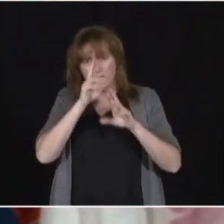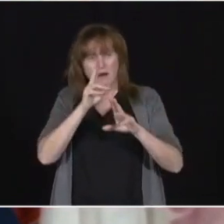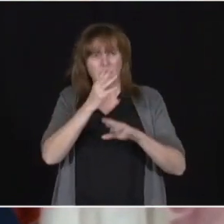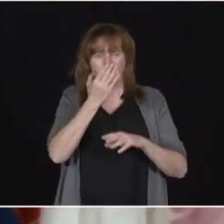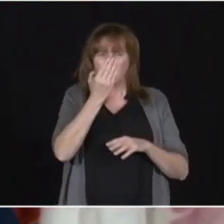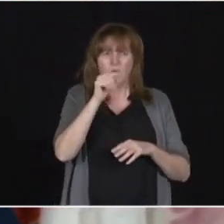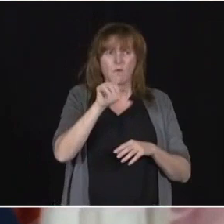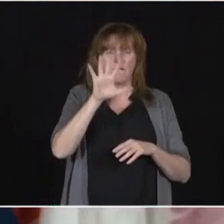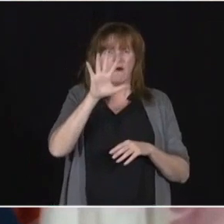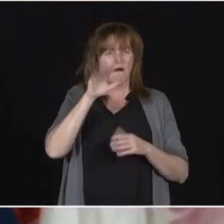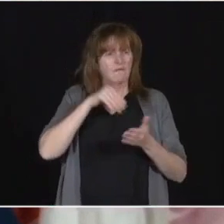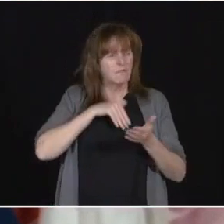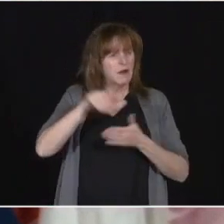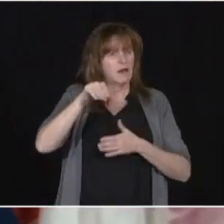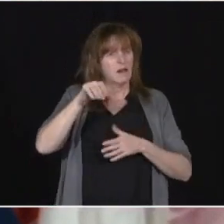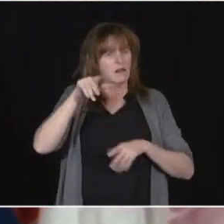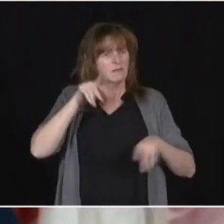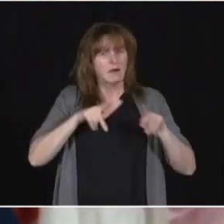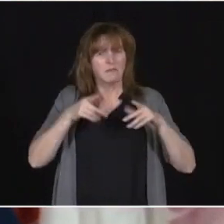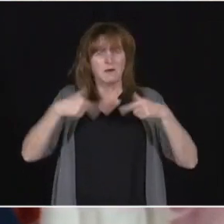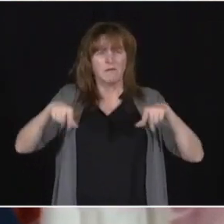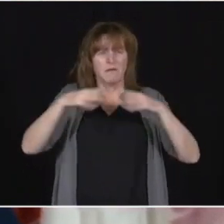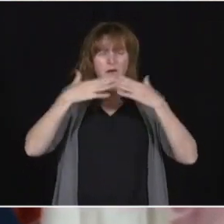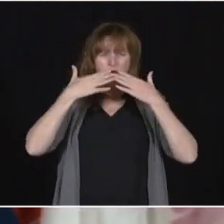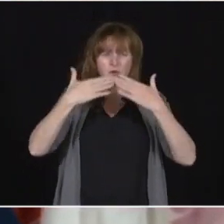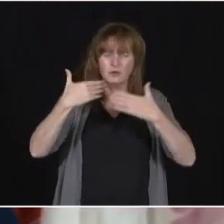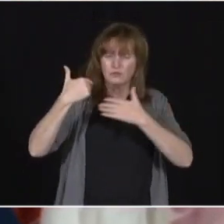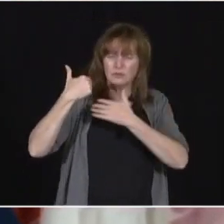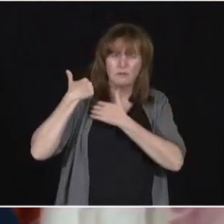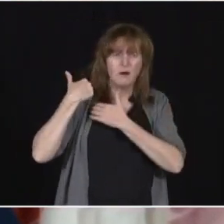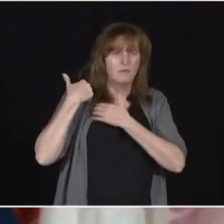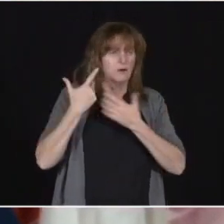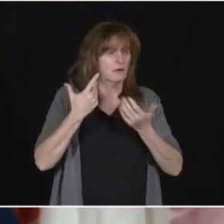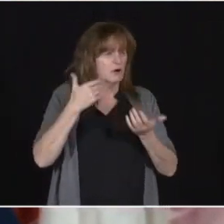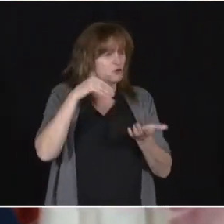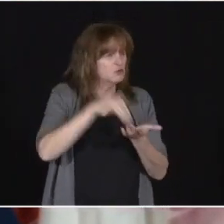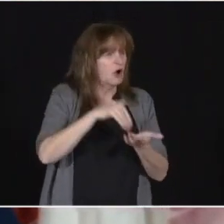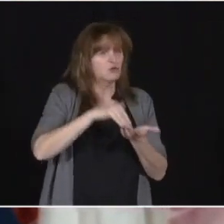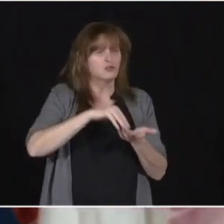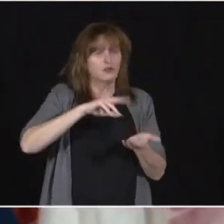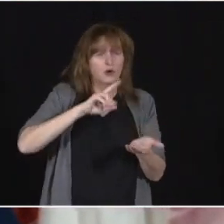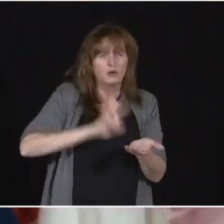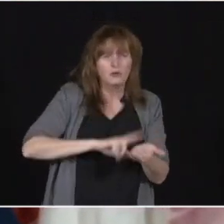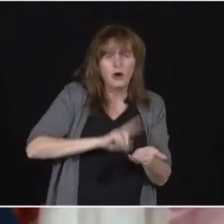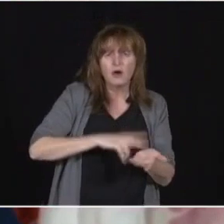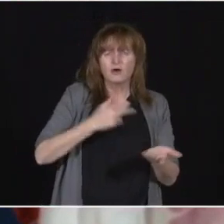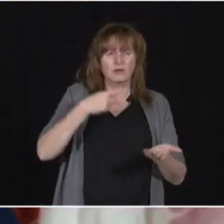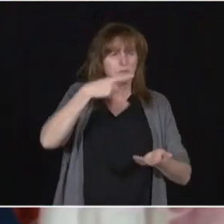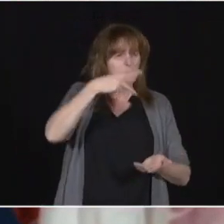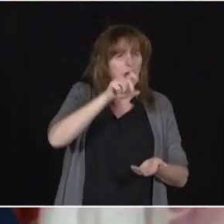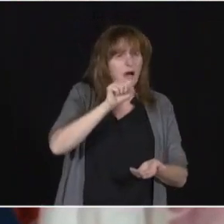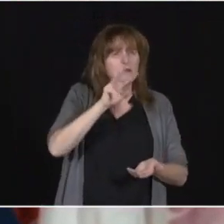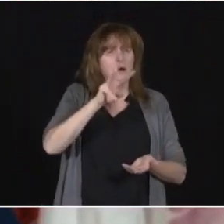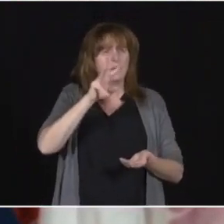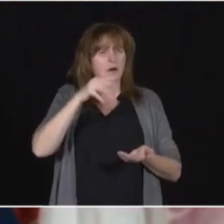The health table, all the doctors and nurses and so on and so forth. Everyone has come a long way and we have learned a tremendous amount. But we have a long way to go still. We are nowhere close